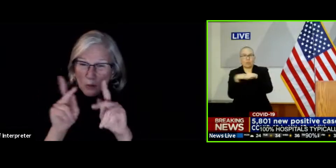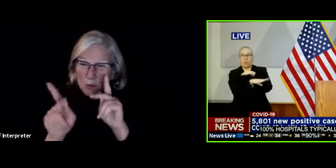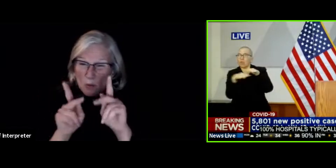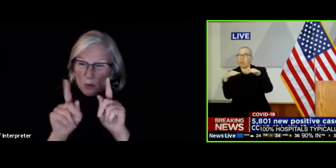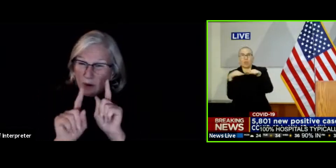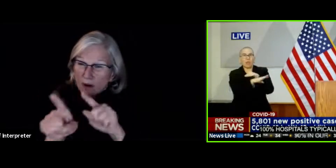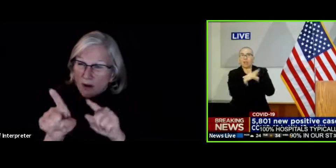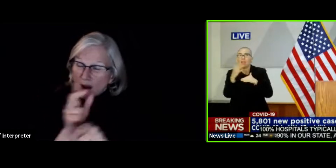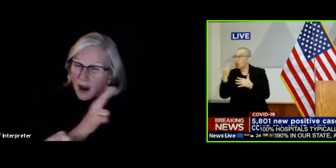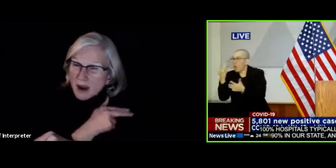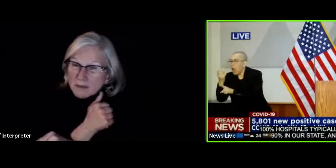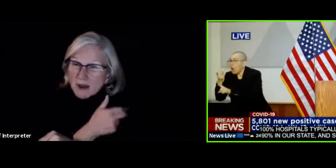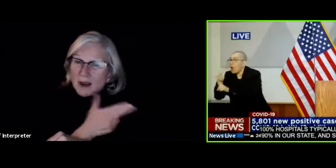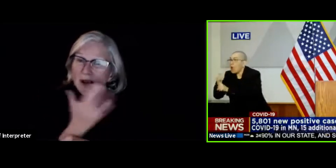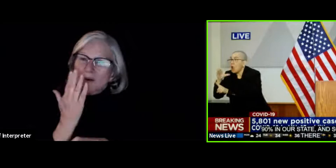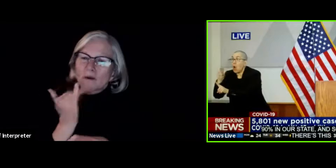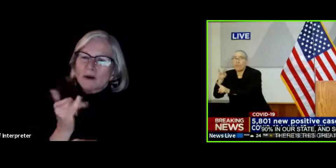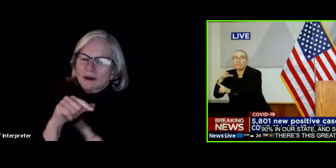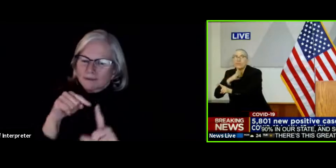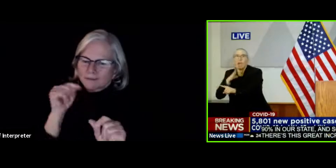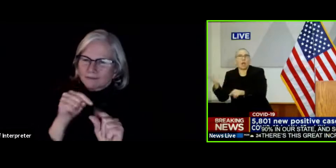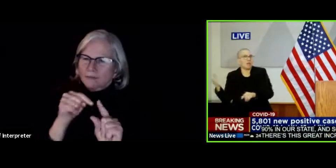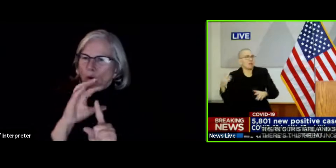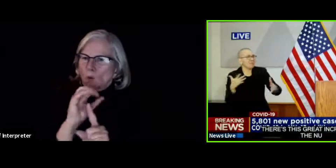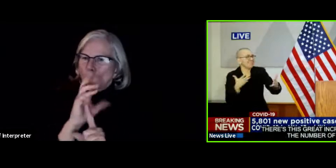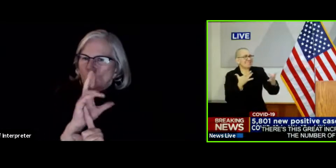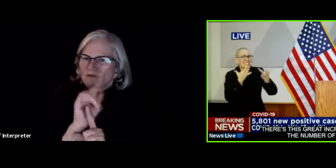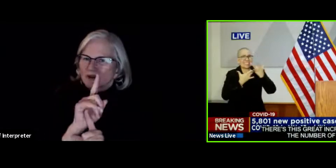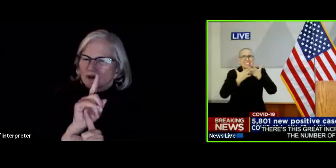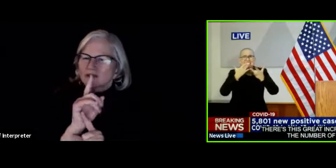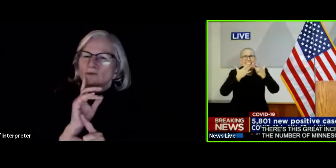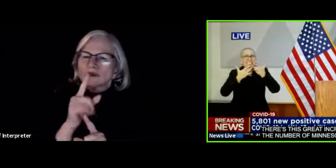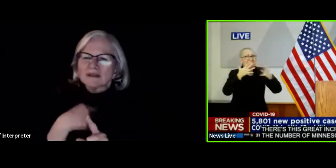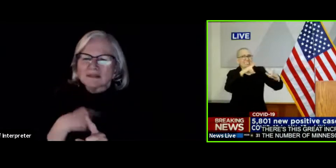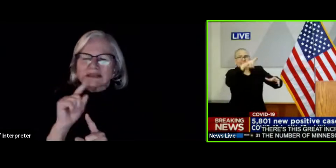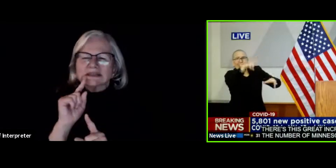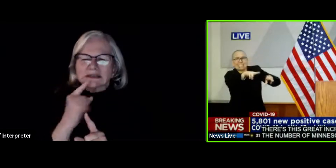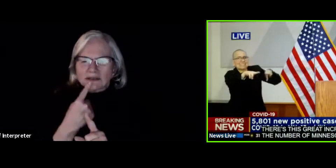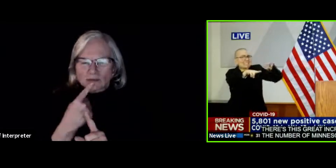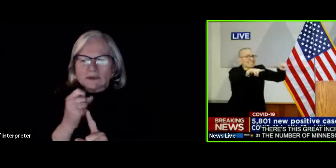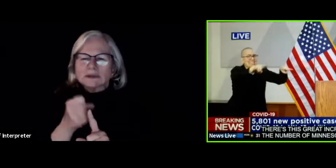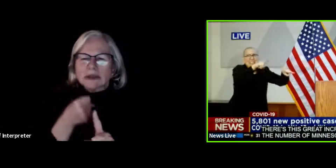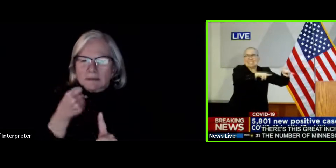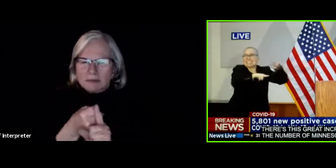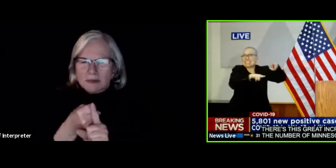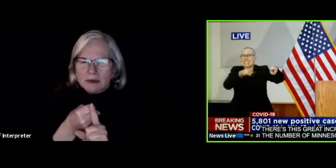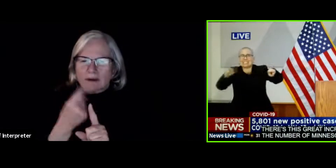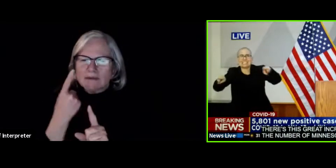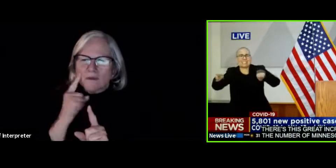CAN HAVE SOME REALLY SERIOUS IMPLICATIONS FOR THE AVAILABILITY OF HOSPITAL CARE FOR OTHER CRITICAL ISSUES, AS WELL.